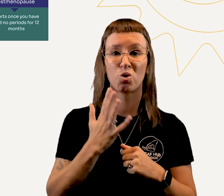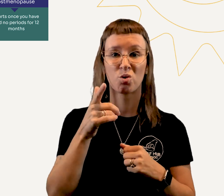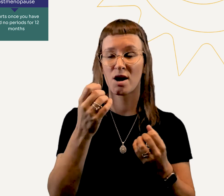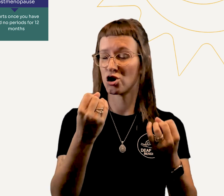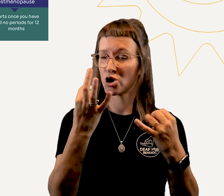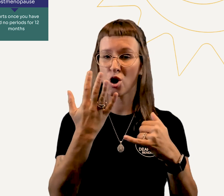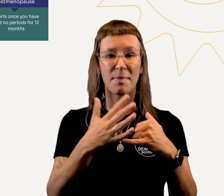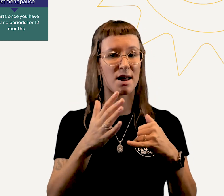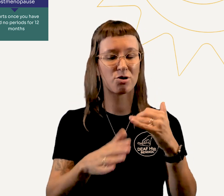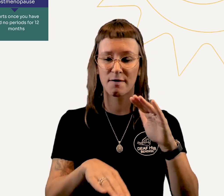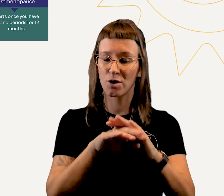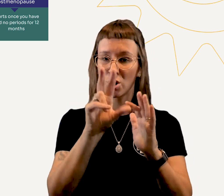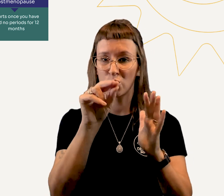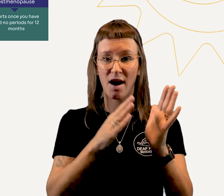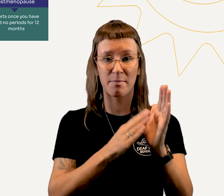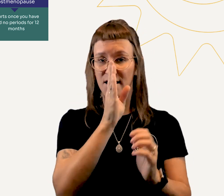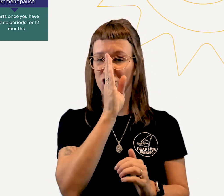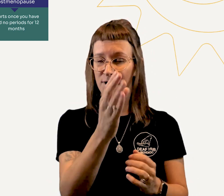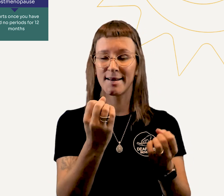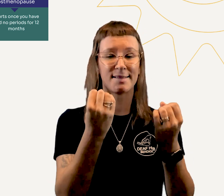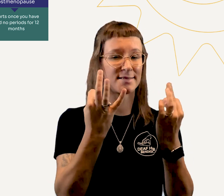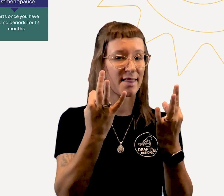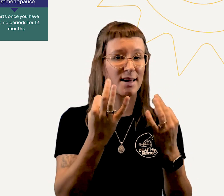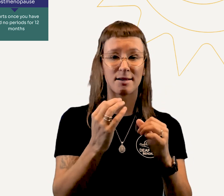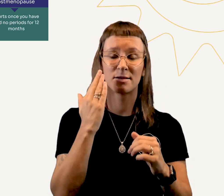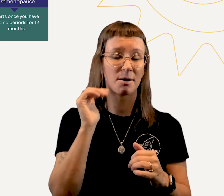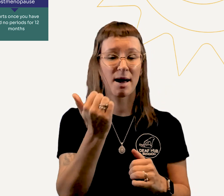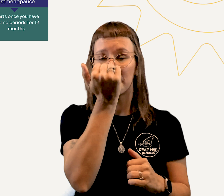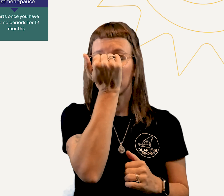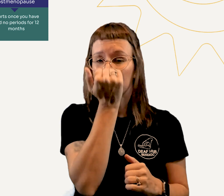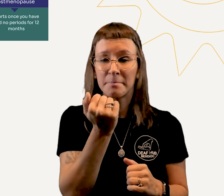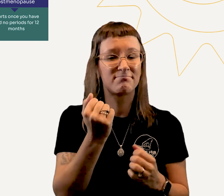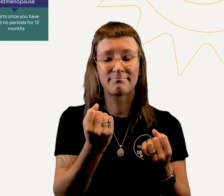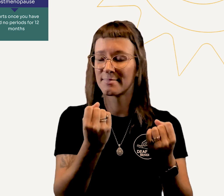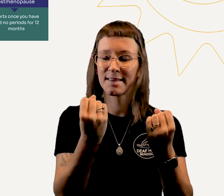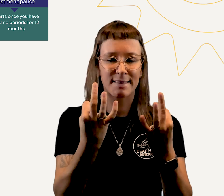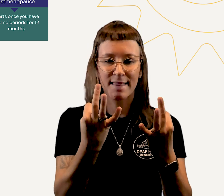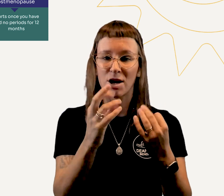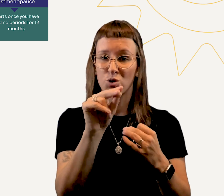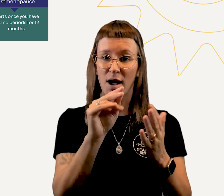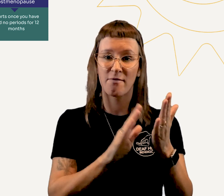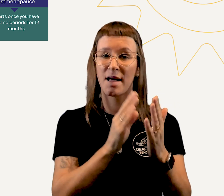You only know that you have had your final menstrual period if you've had no period, bleeding, spotting, or staining for 12 months.